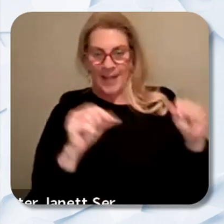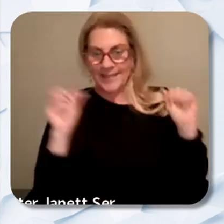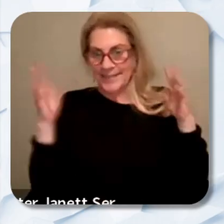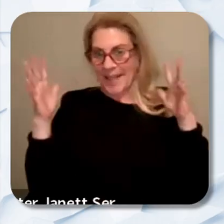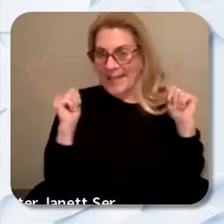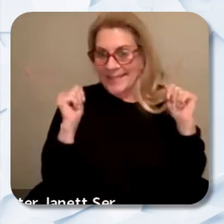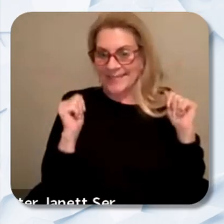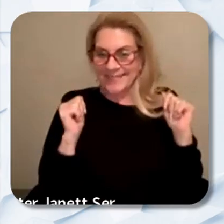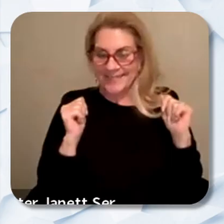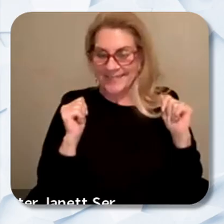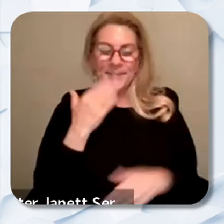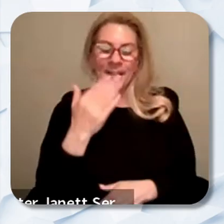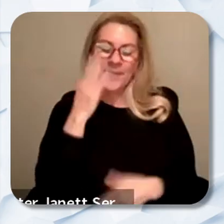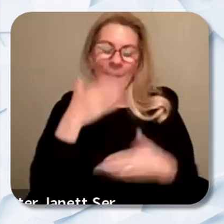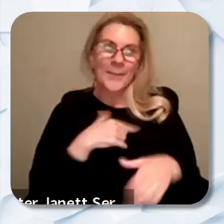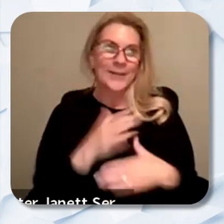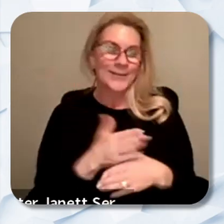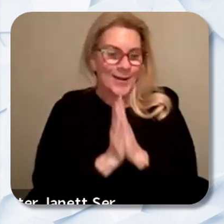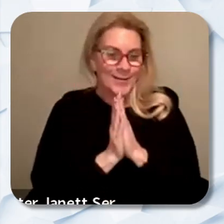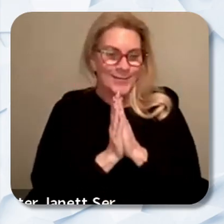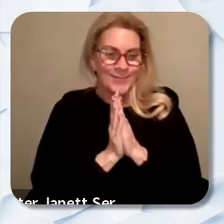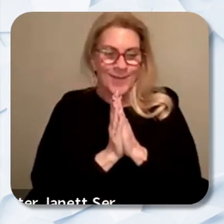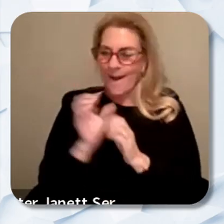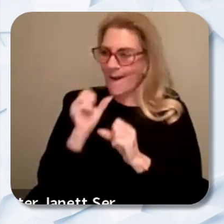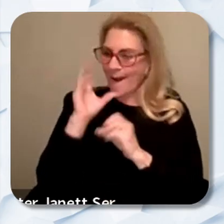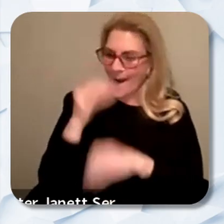investigation. Thank you for allowing me to share. Jade Meihl: Awesome. Thank you so much Alycia. So